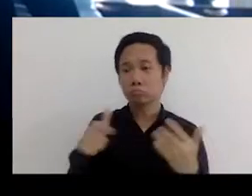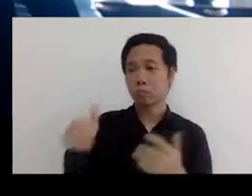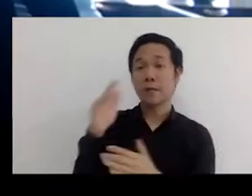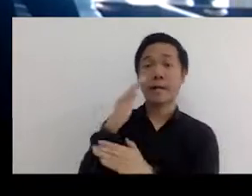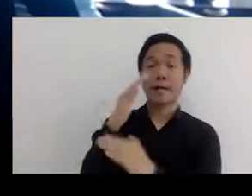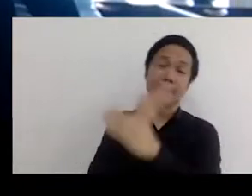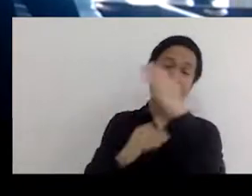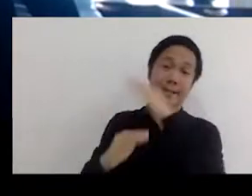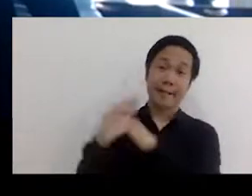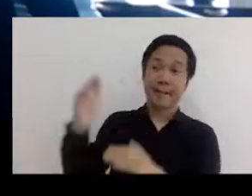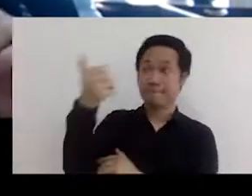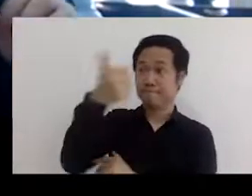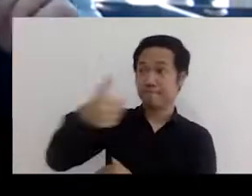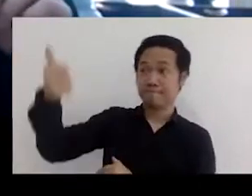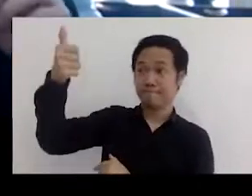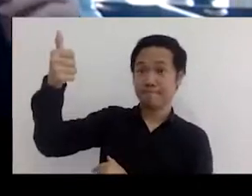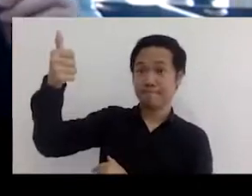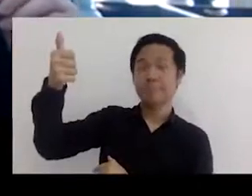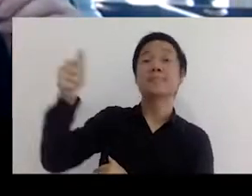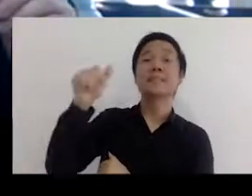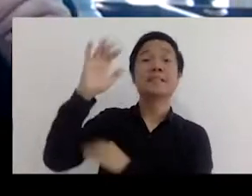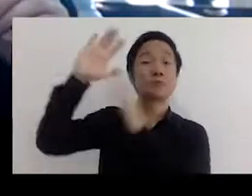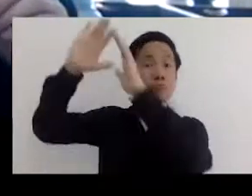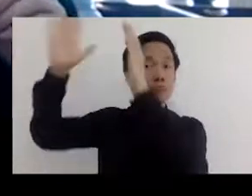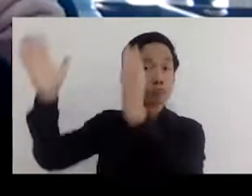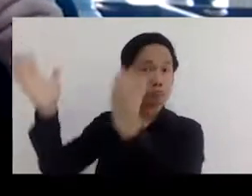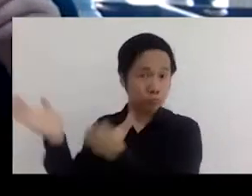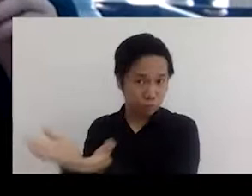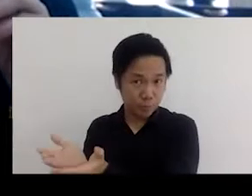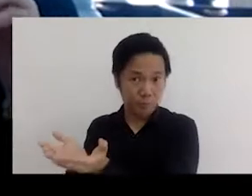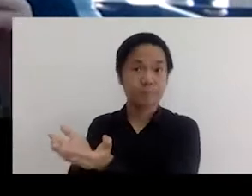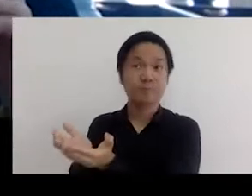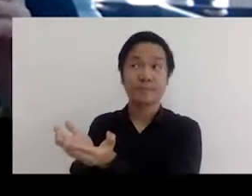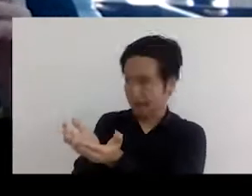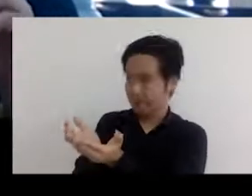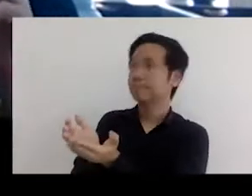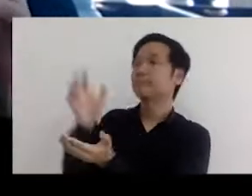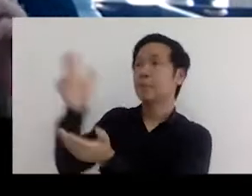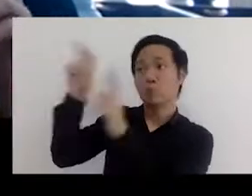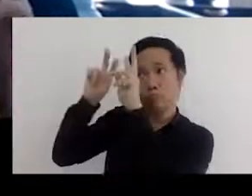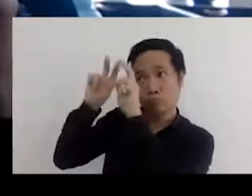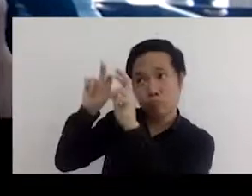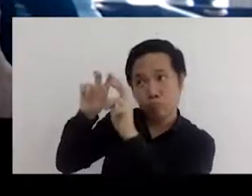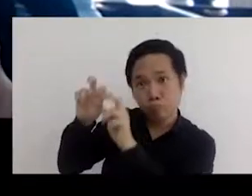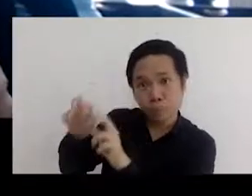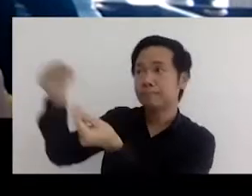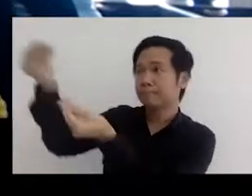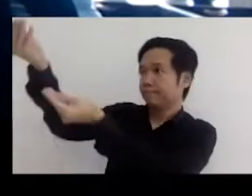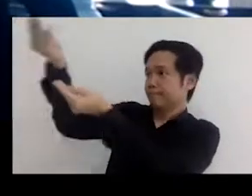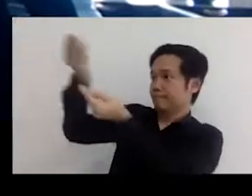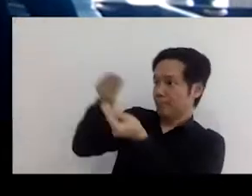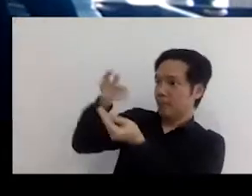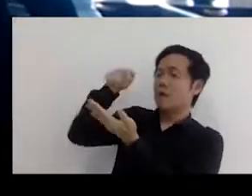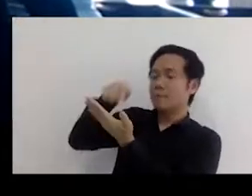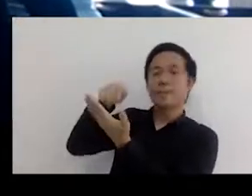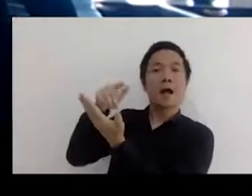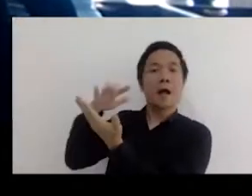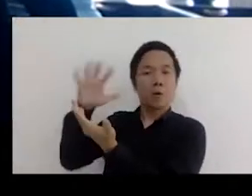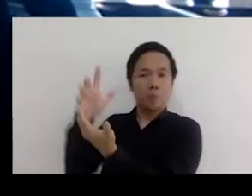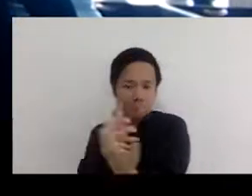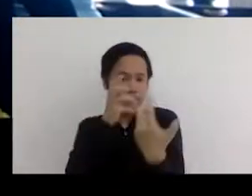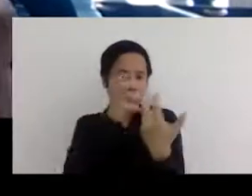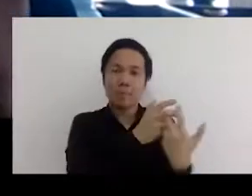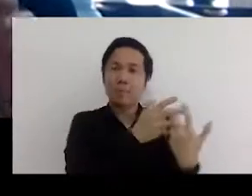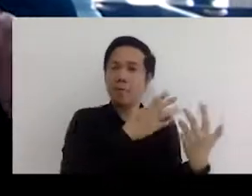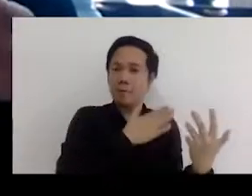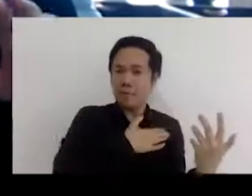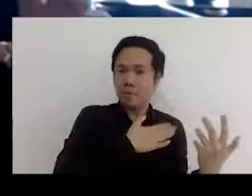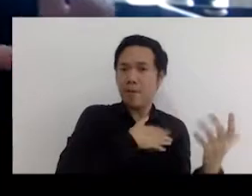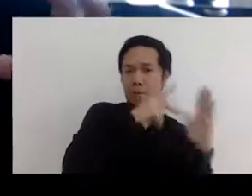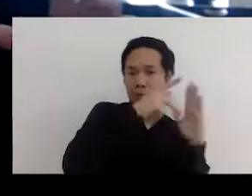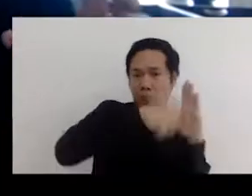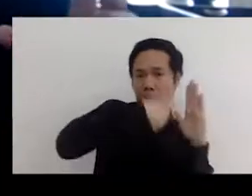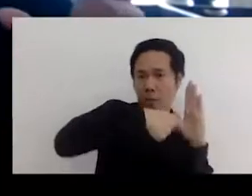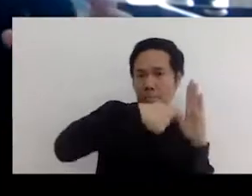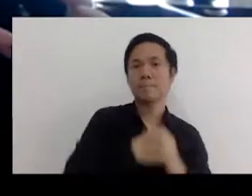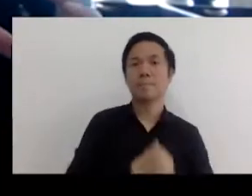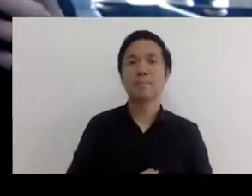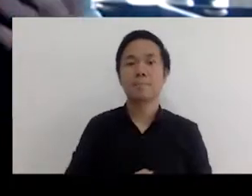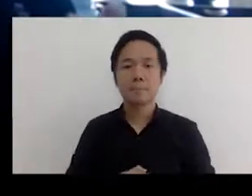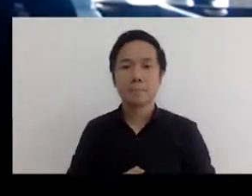Secondly, we have mainstreamed the issue of disability throughout the country preparedness and response plan that each country has been elaborating to respond to COVID.